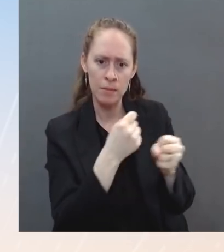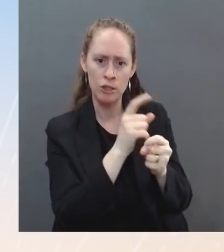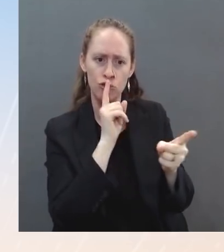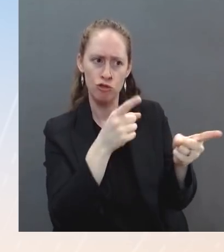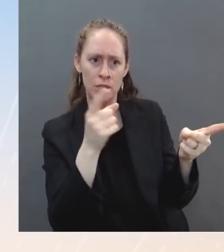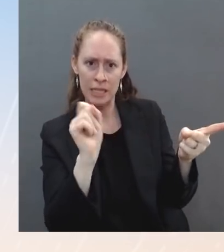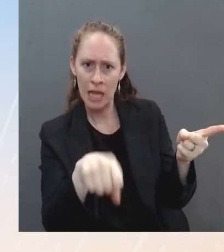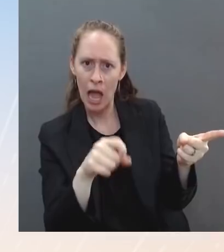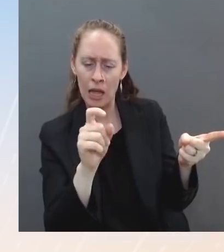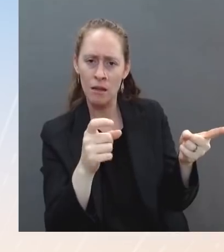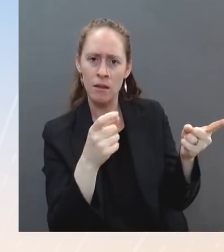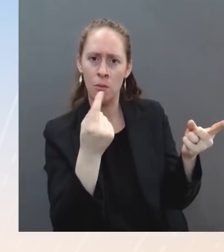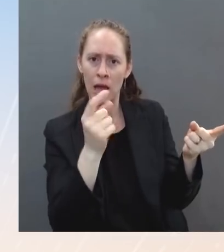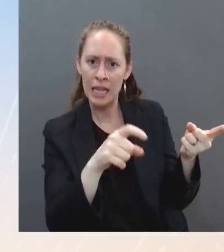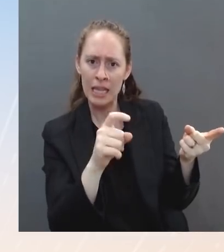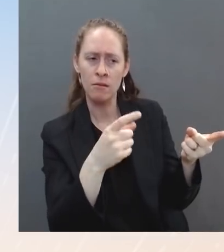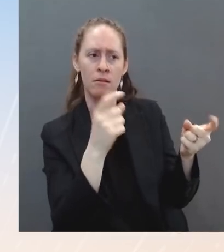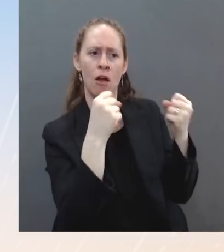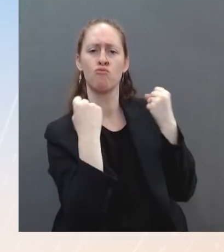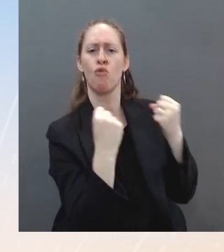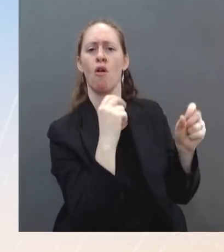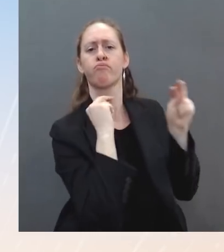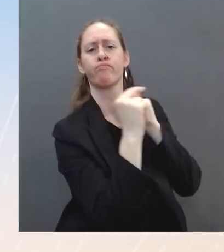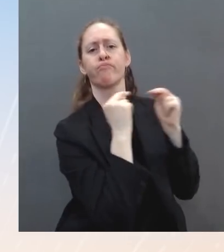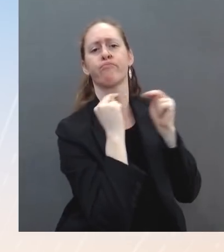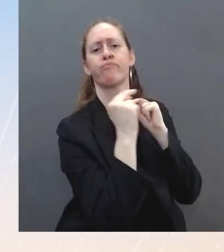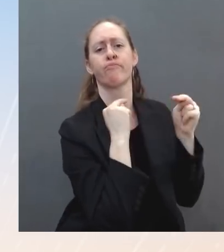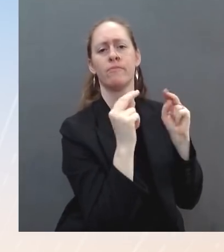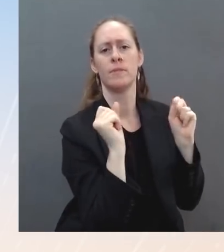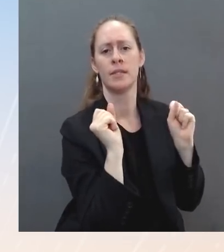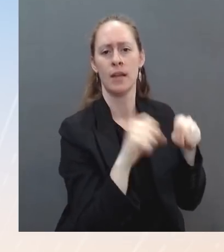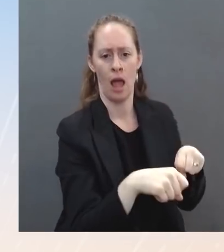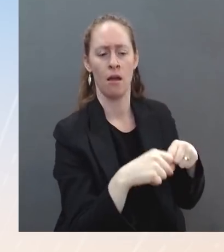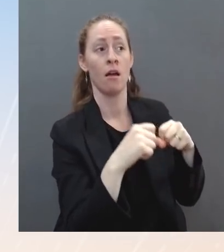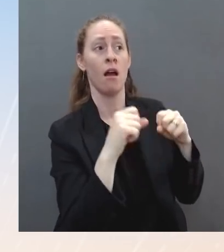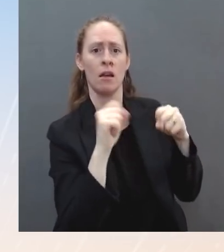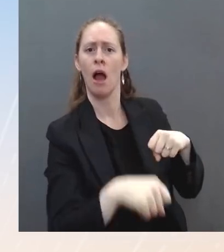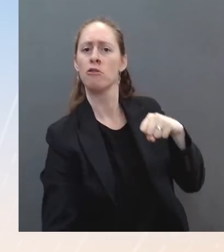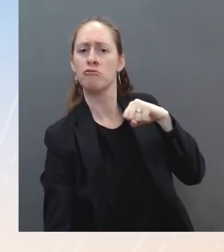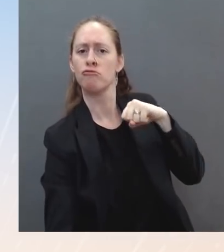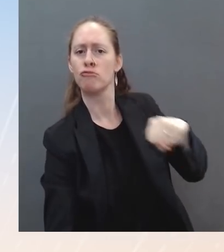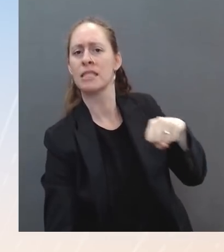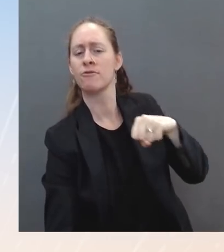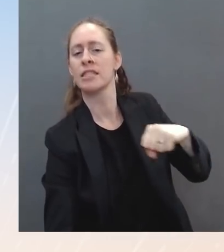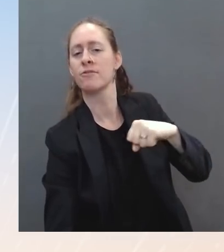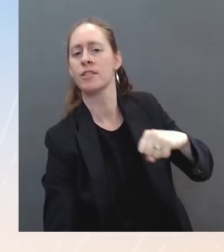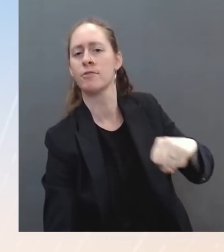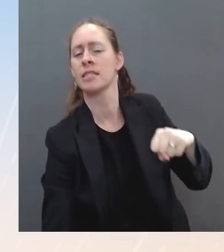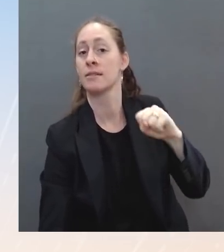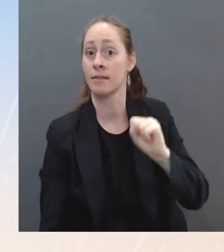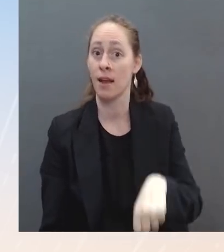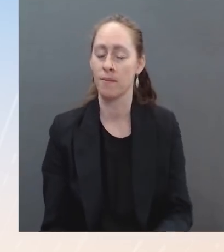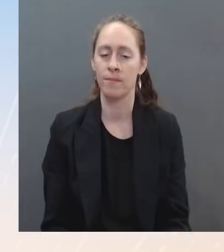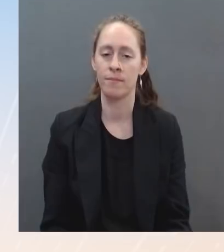And I think it is self-evident based on what we've seen since Putin invaded on February 24 -- as we've seen their economy collapse;